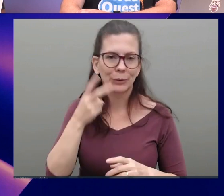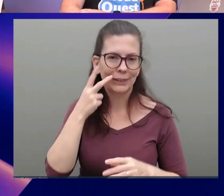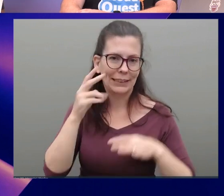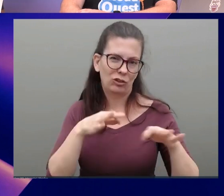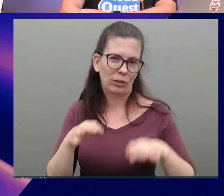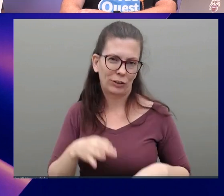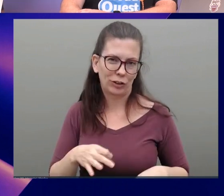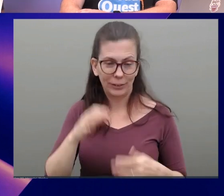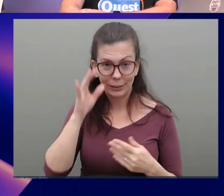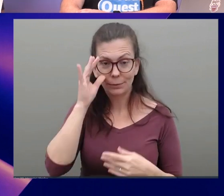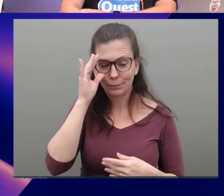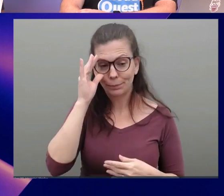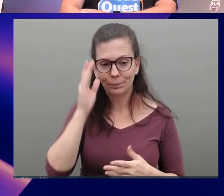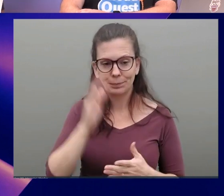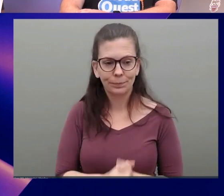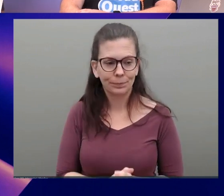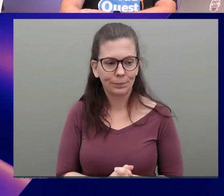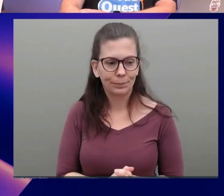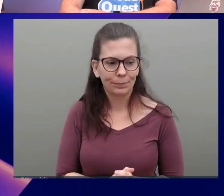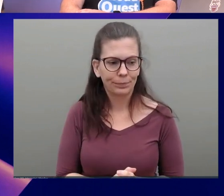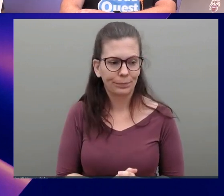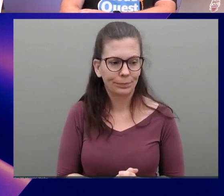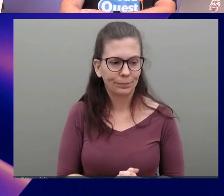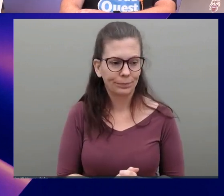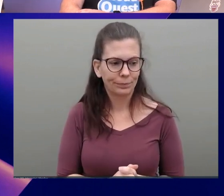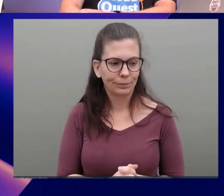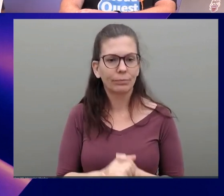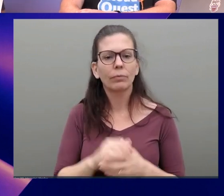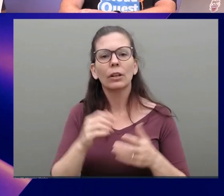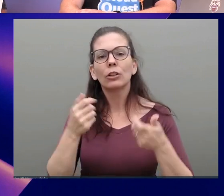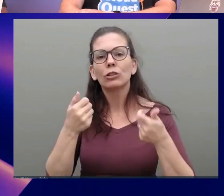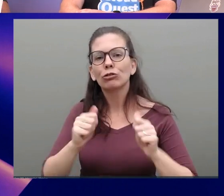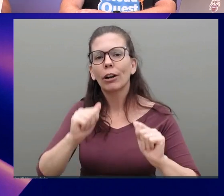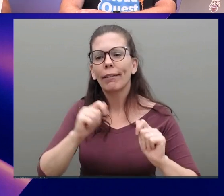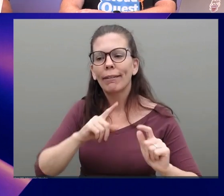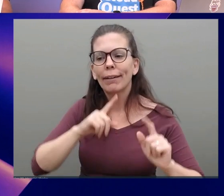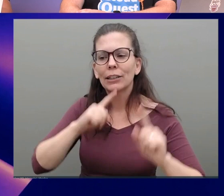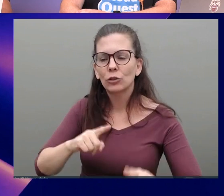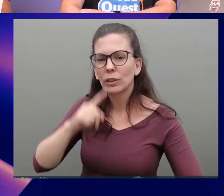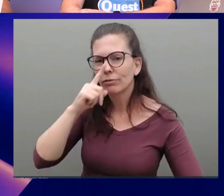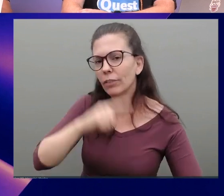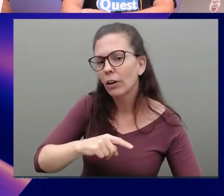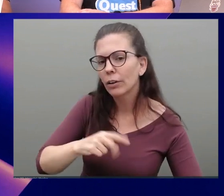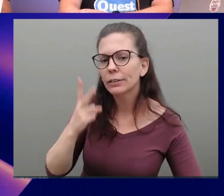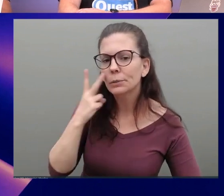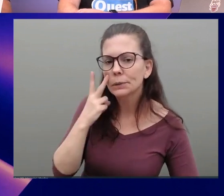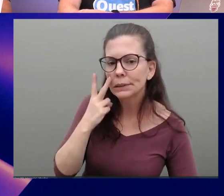So, let's try answering false and let's see. You are correct.